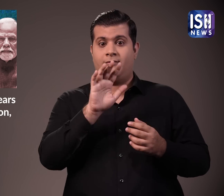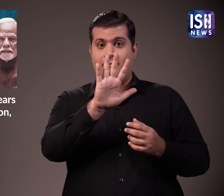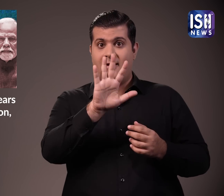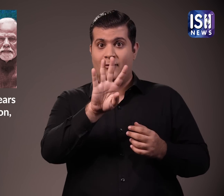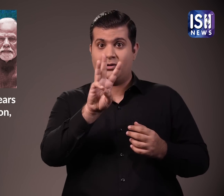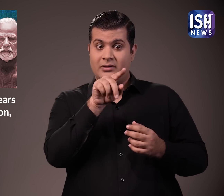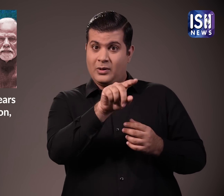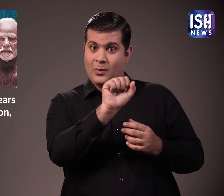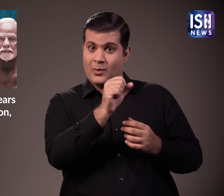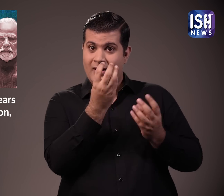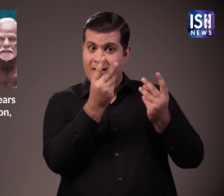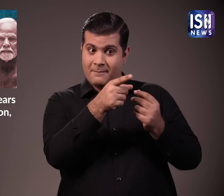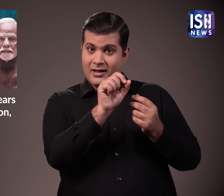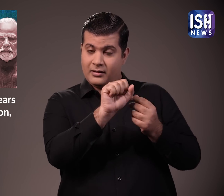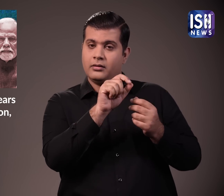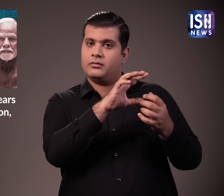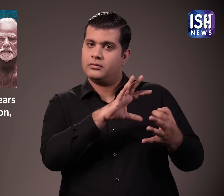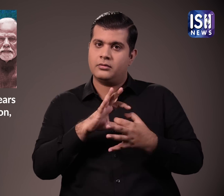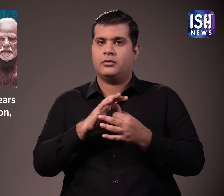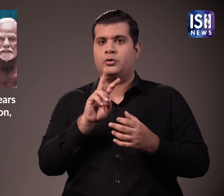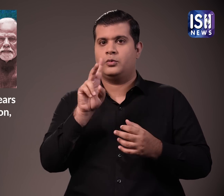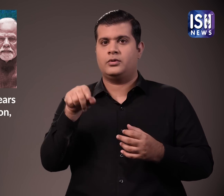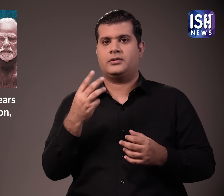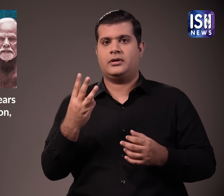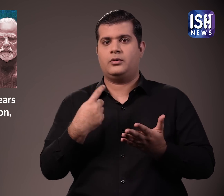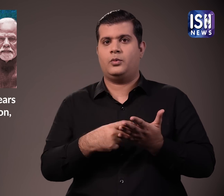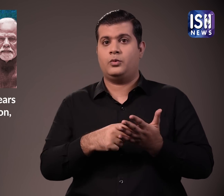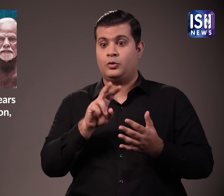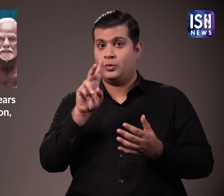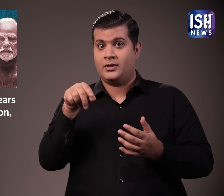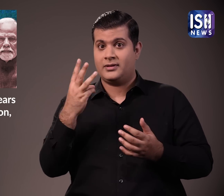it requires two third of the members present to vote in favour.